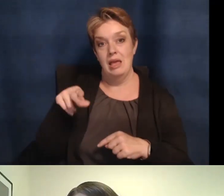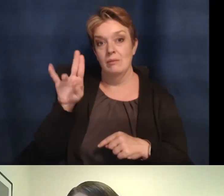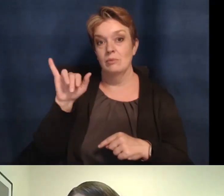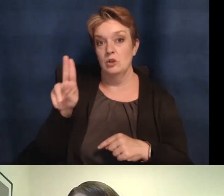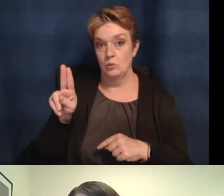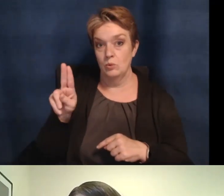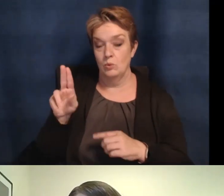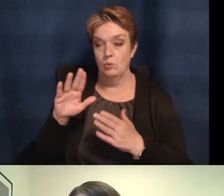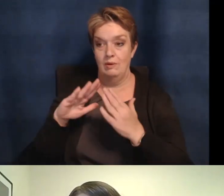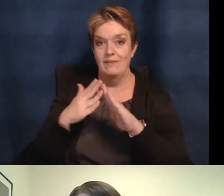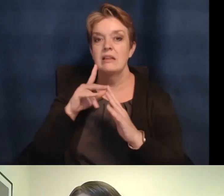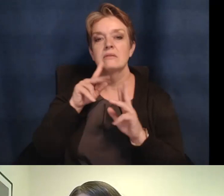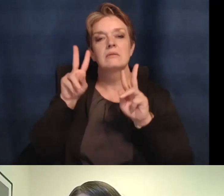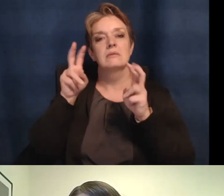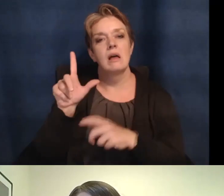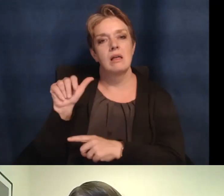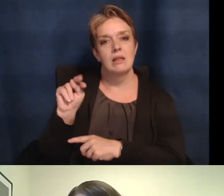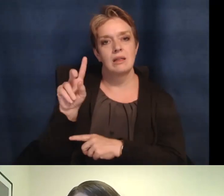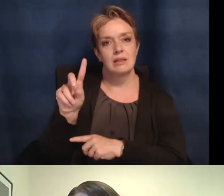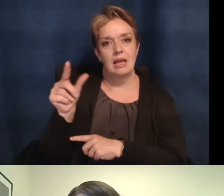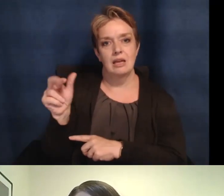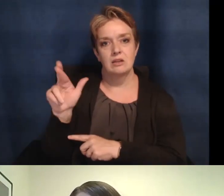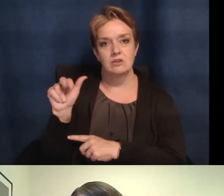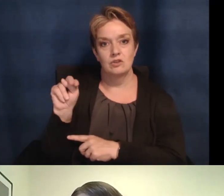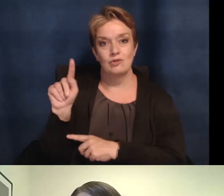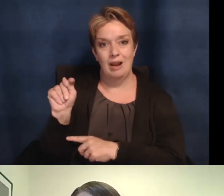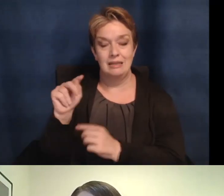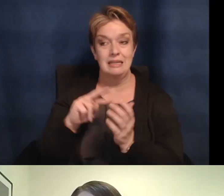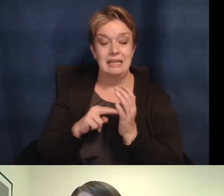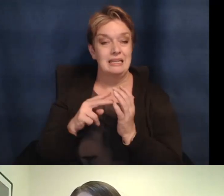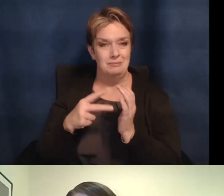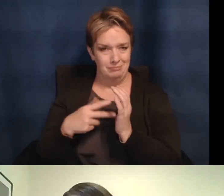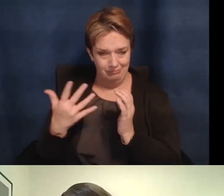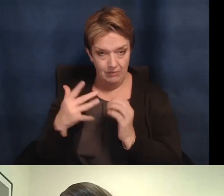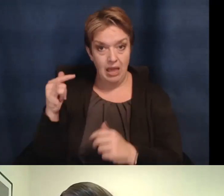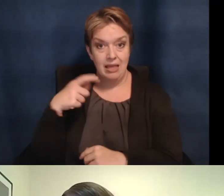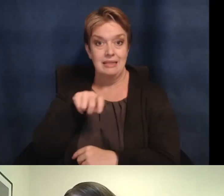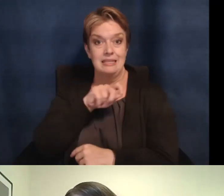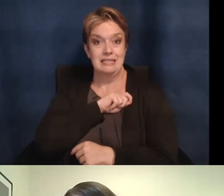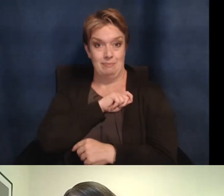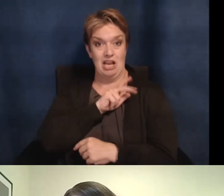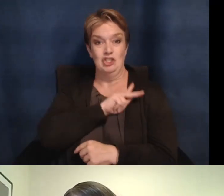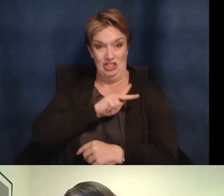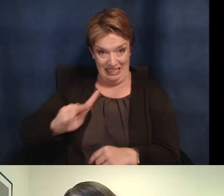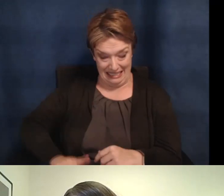and what that means is that the Spanish king granted land to some of the original Spanish settler families here–